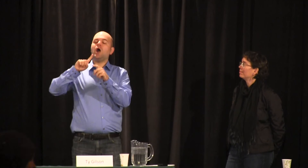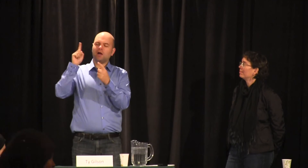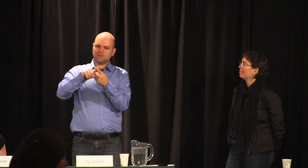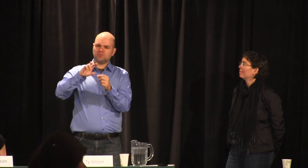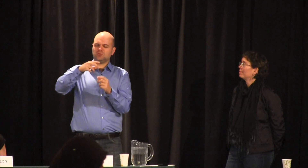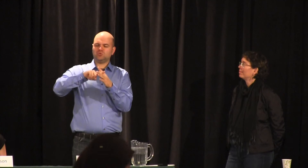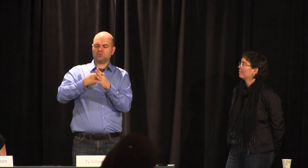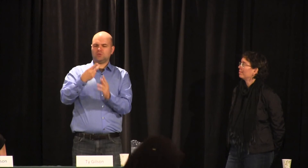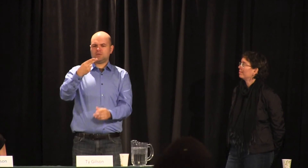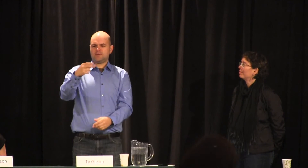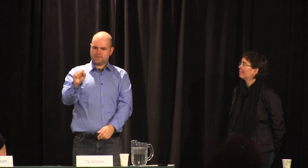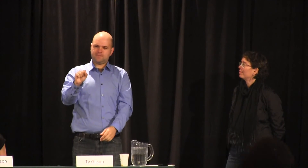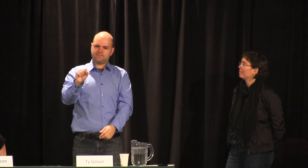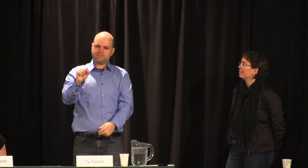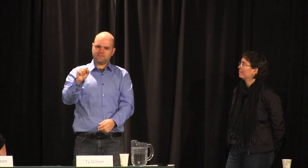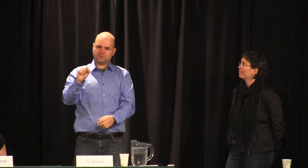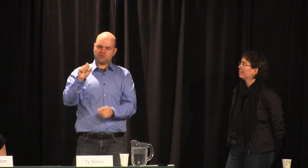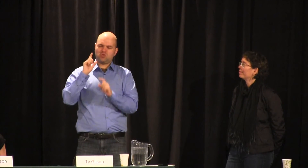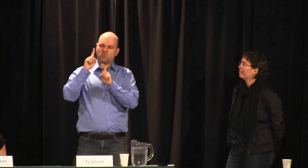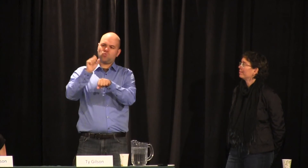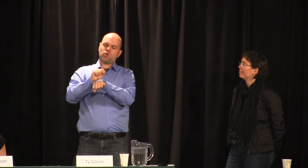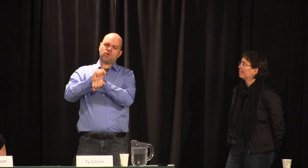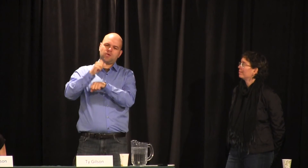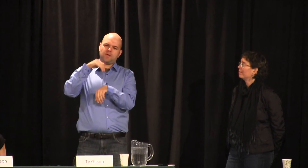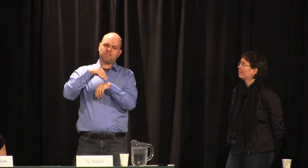until I started high school.